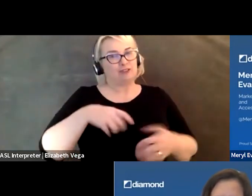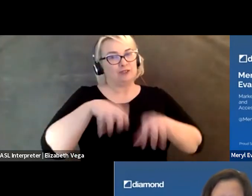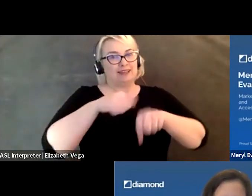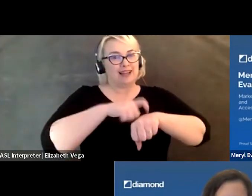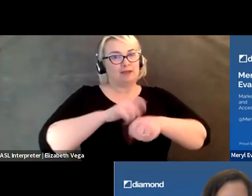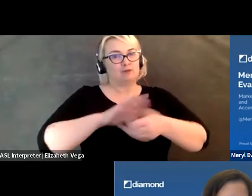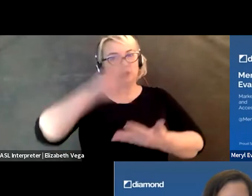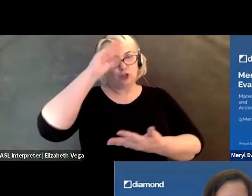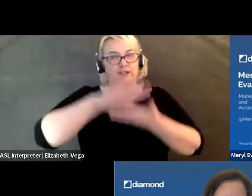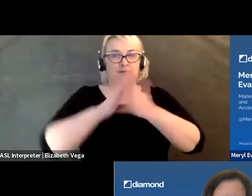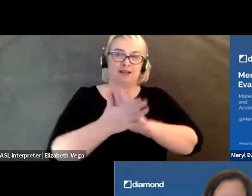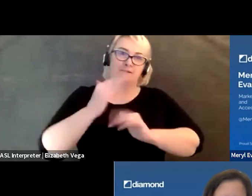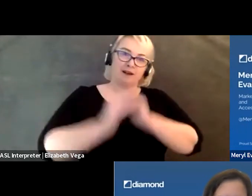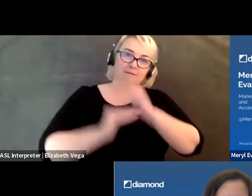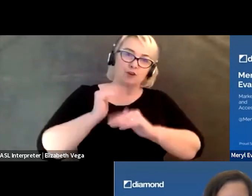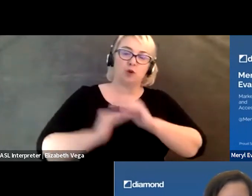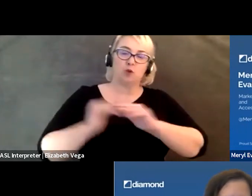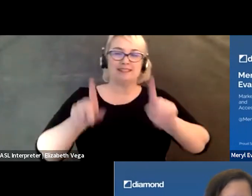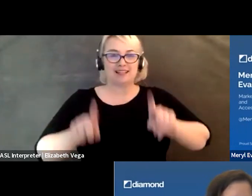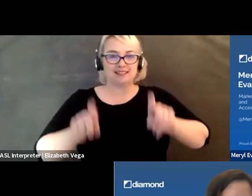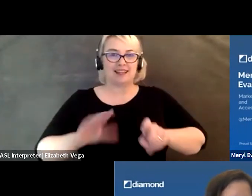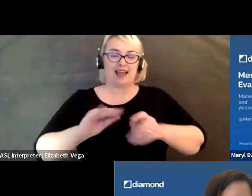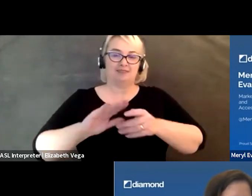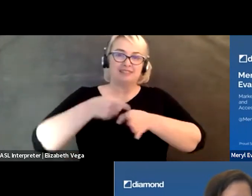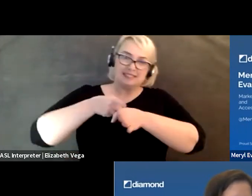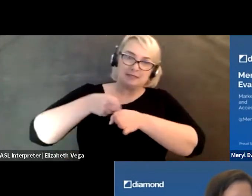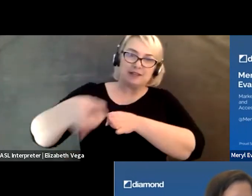with testing it and specializing it. It takes time.